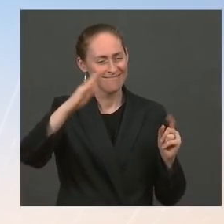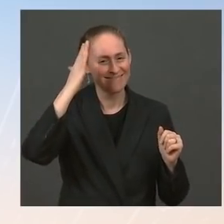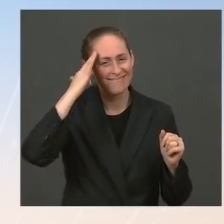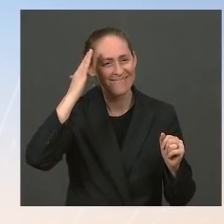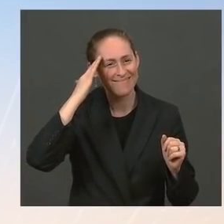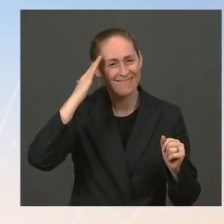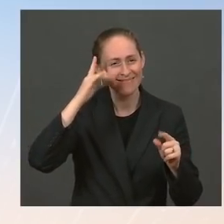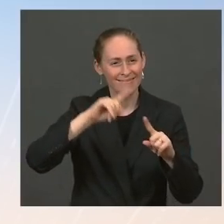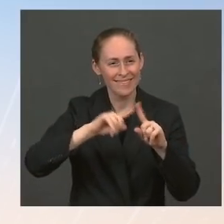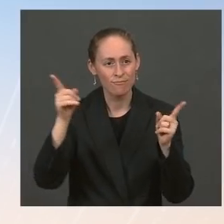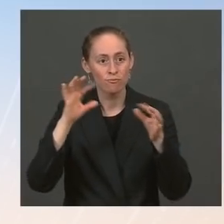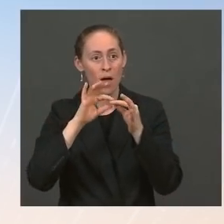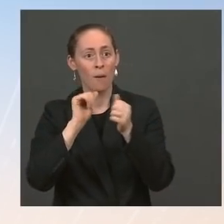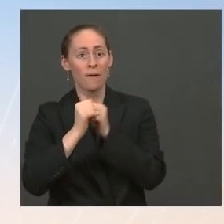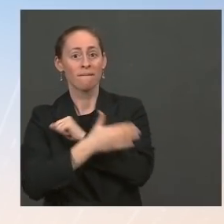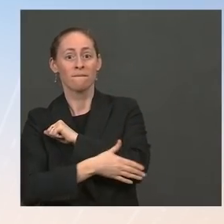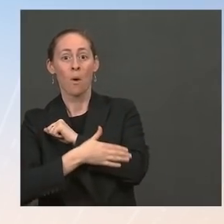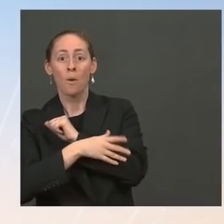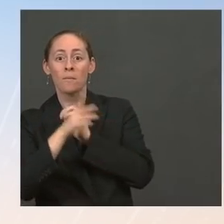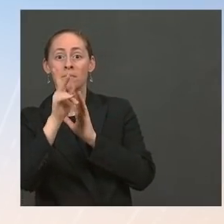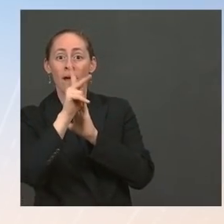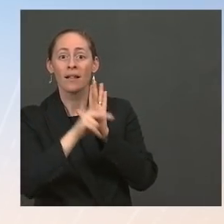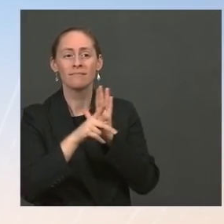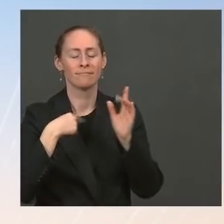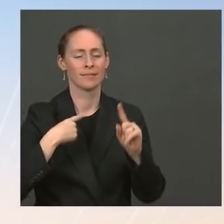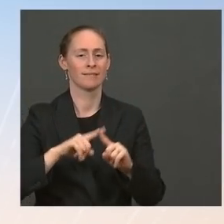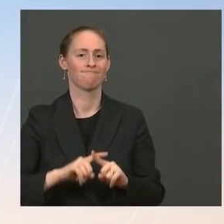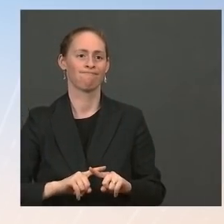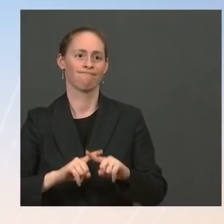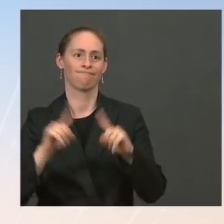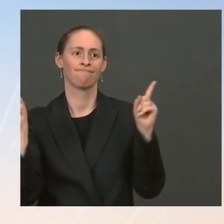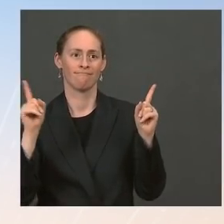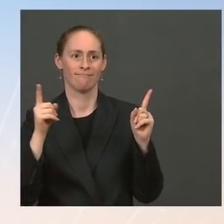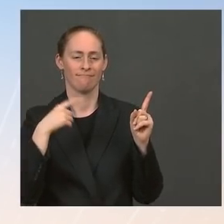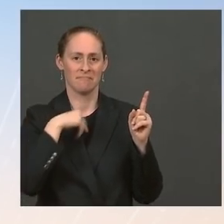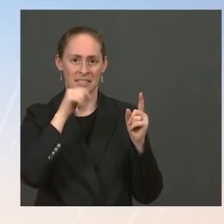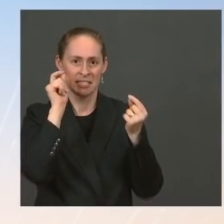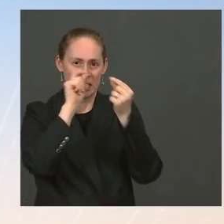than there are similarities. But this is an area where the President believes good un- --